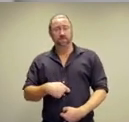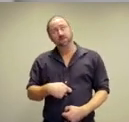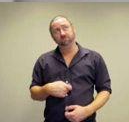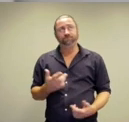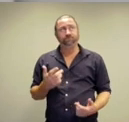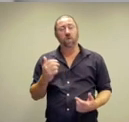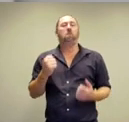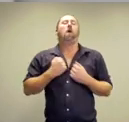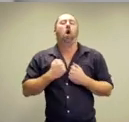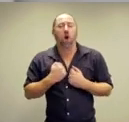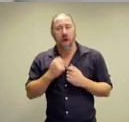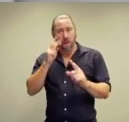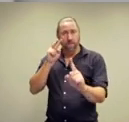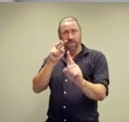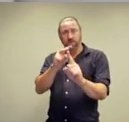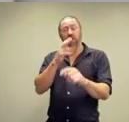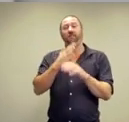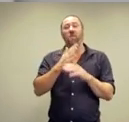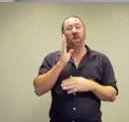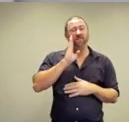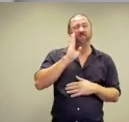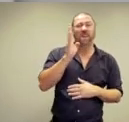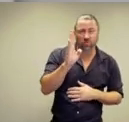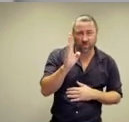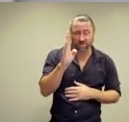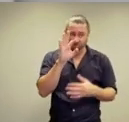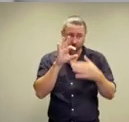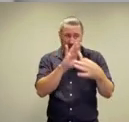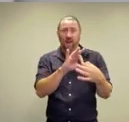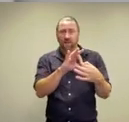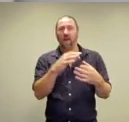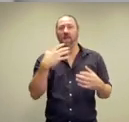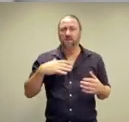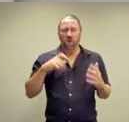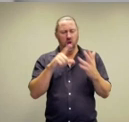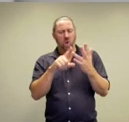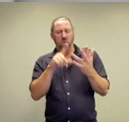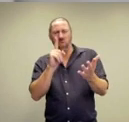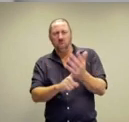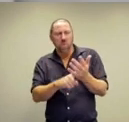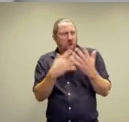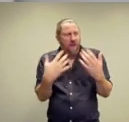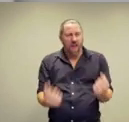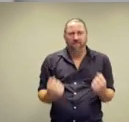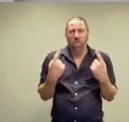I guess, what I propose and think from a fashion analysis point of view, why it has remained a symbol of cool